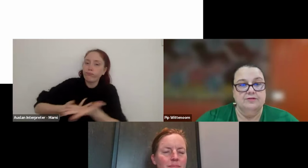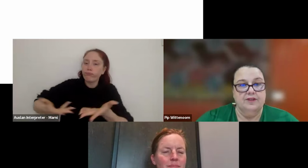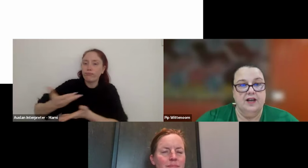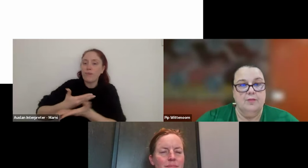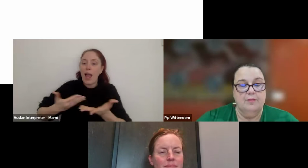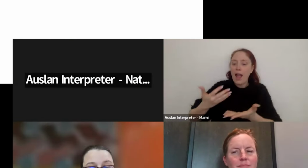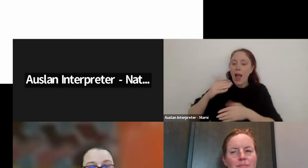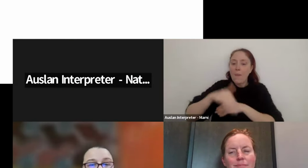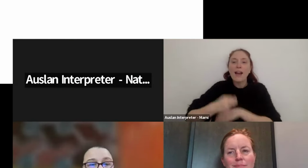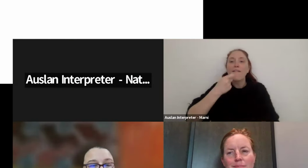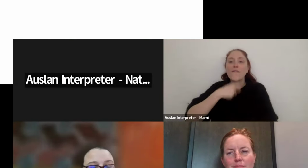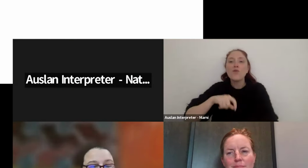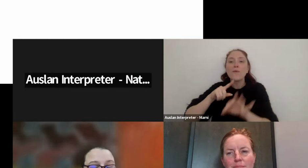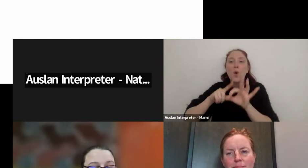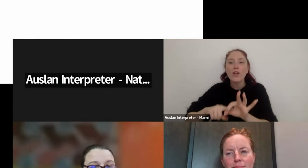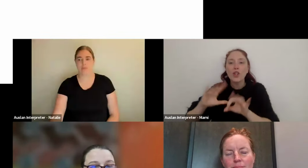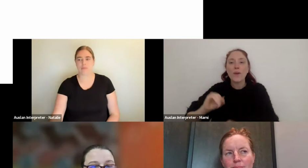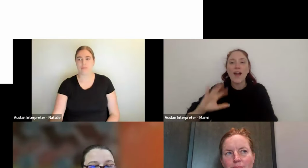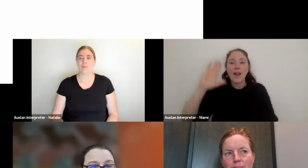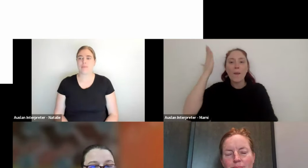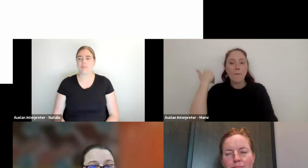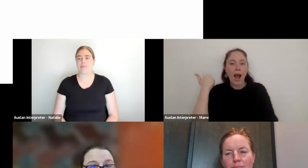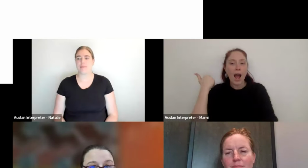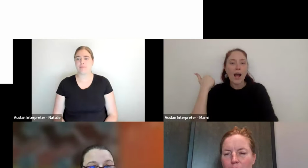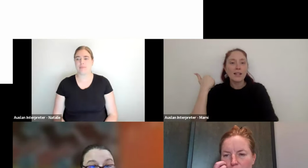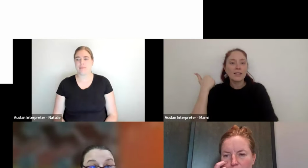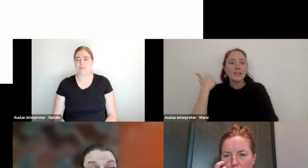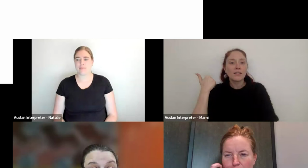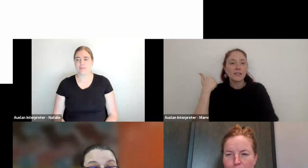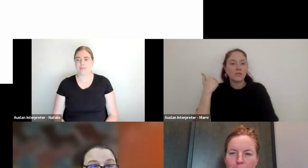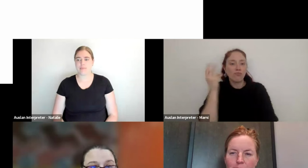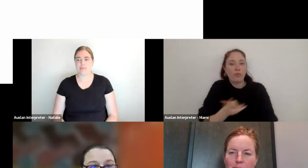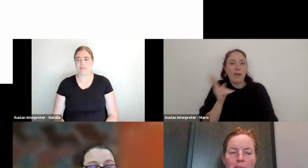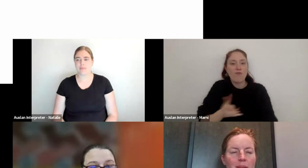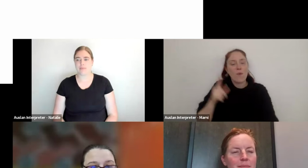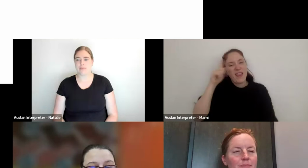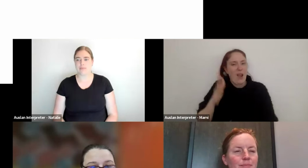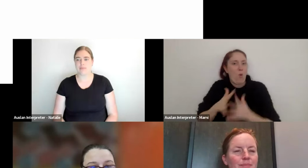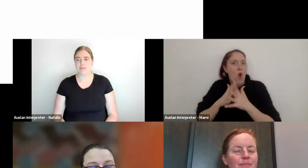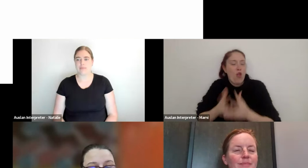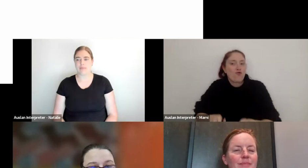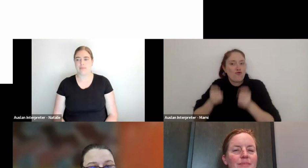of common and recurring conversations that we have had, with people who are considering